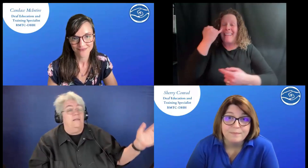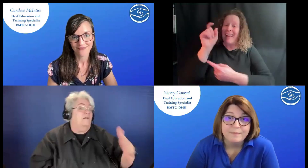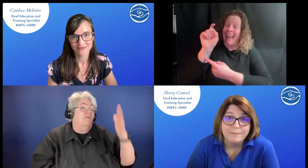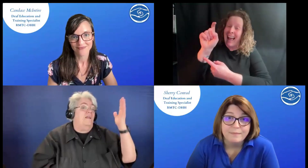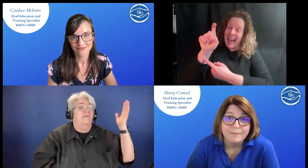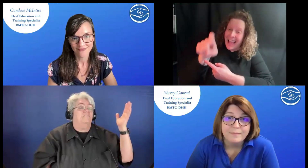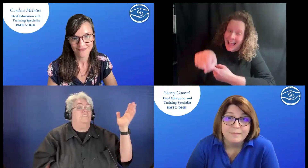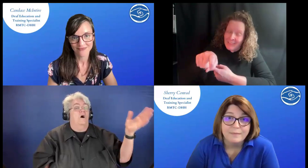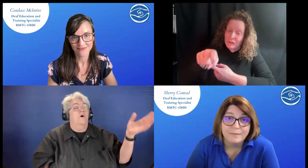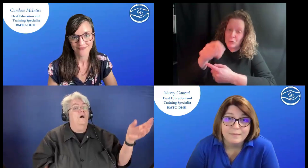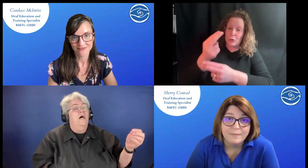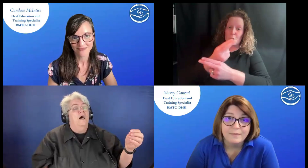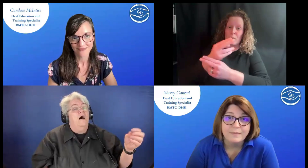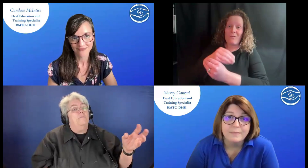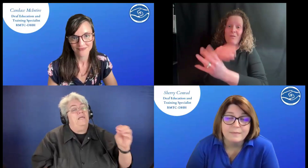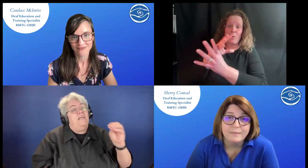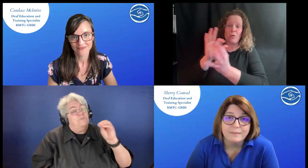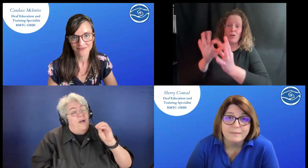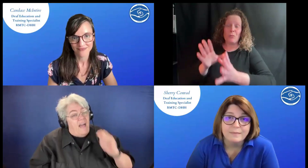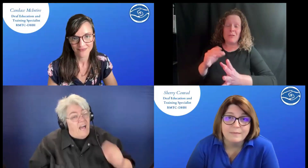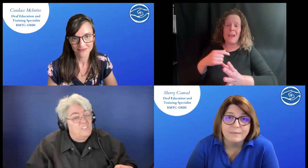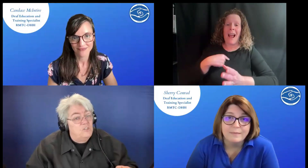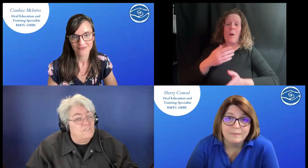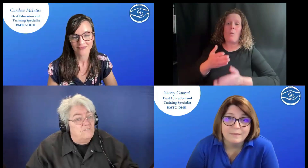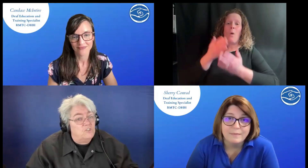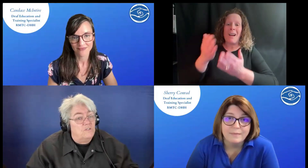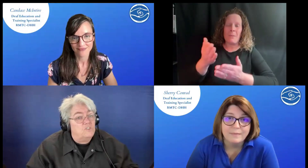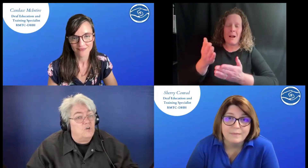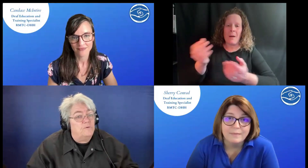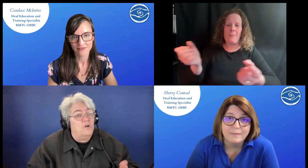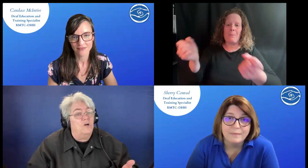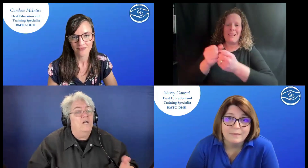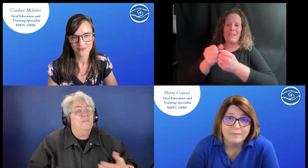and they don't have to stay engaged. If you have to use a virtual interpreter